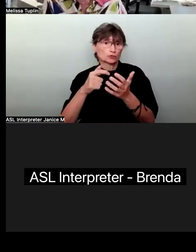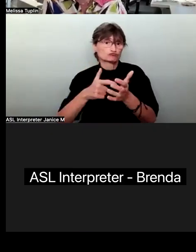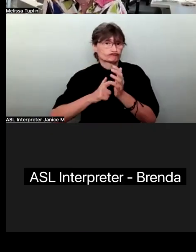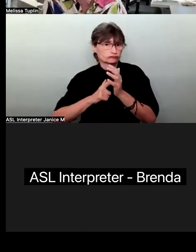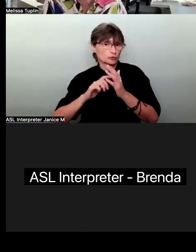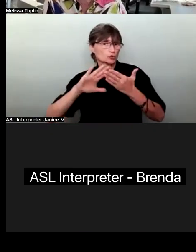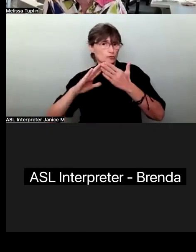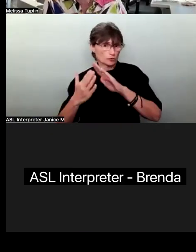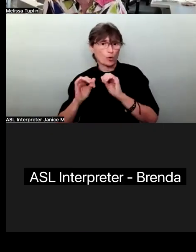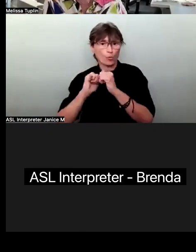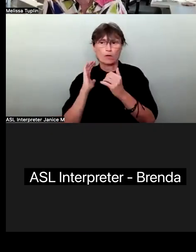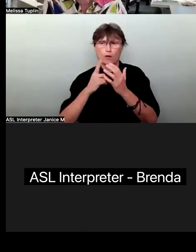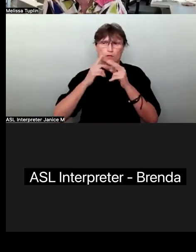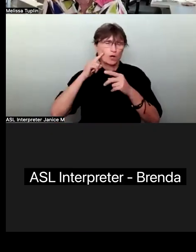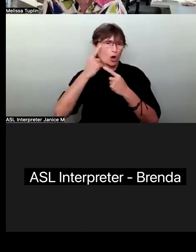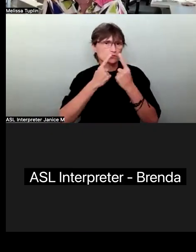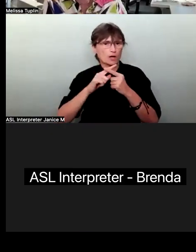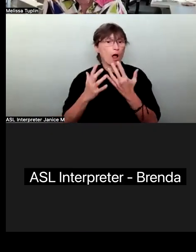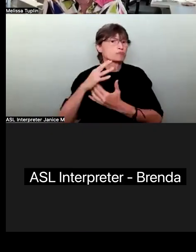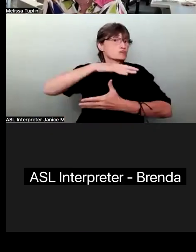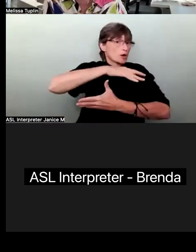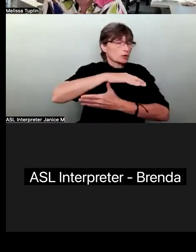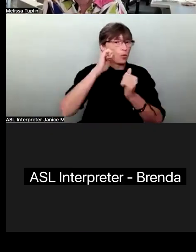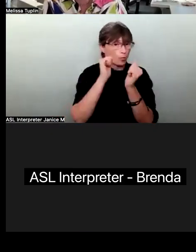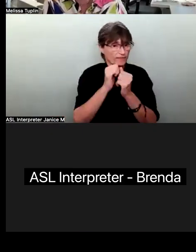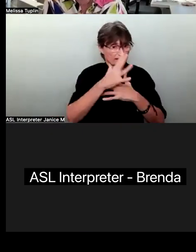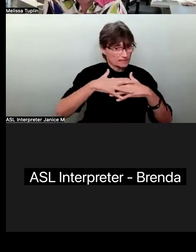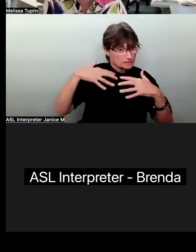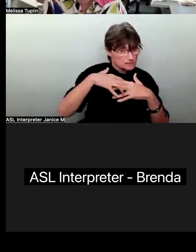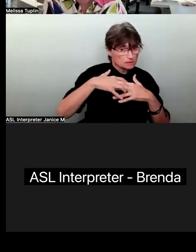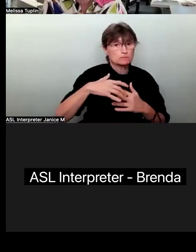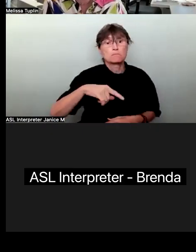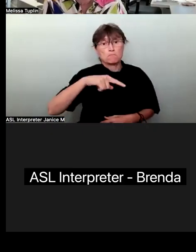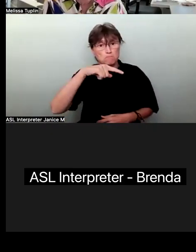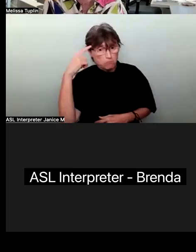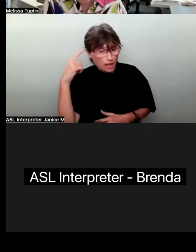priority groups of Indigenous, Black, Persons of Colour, D/deaf persons,